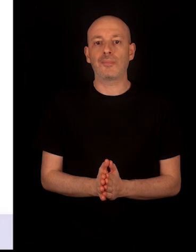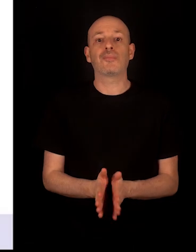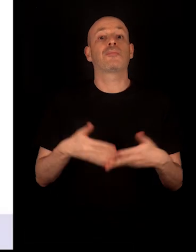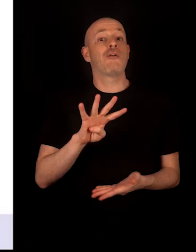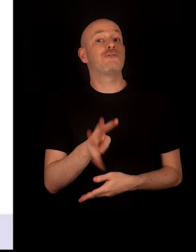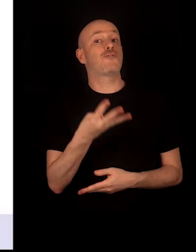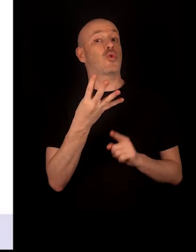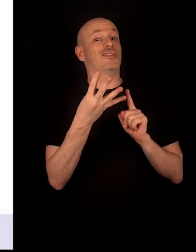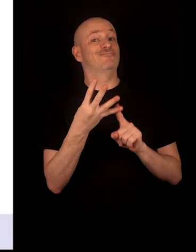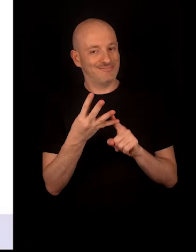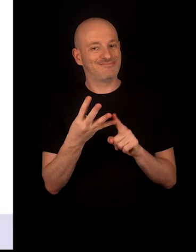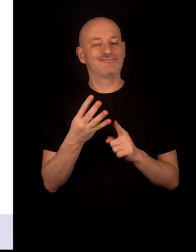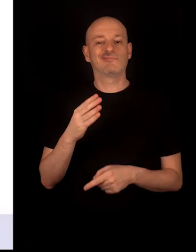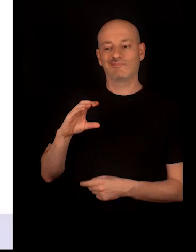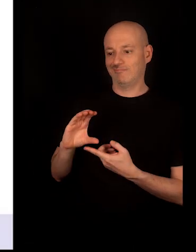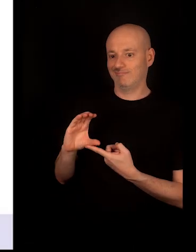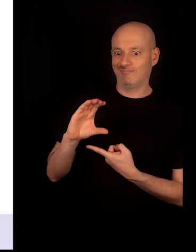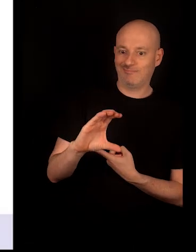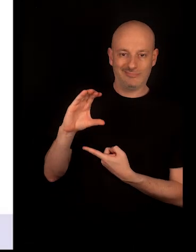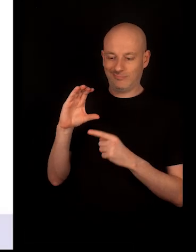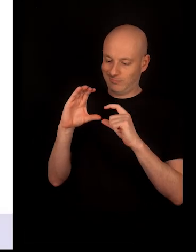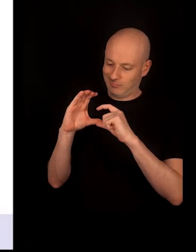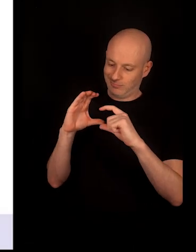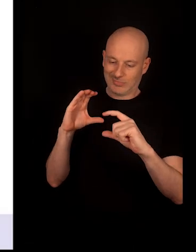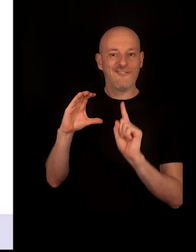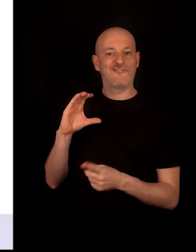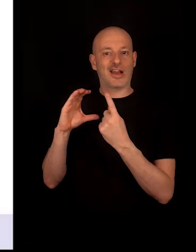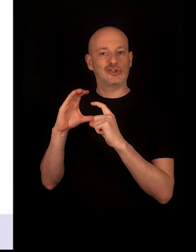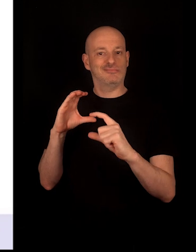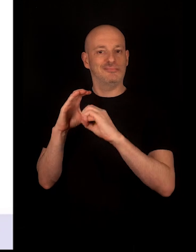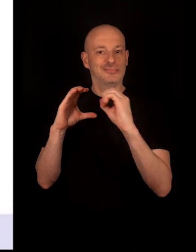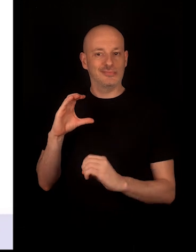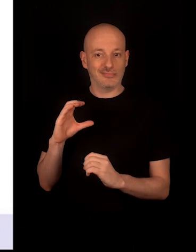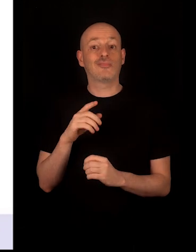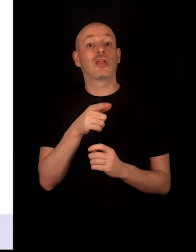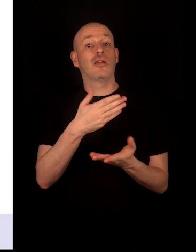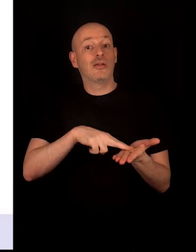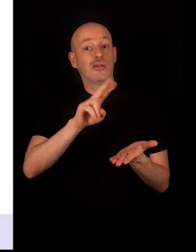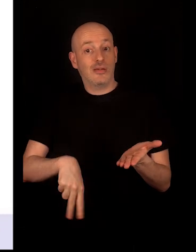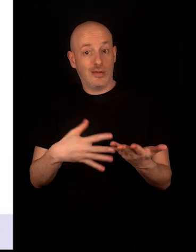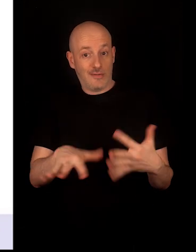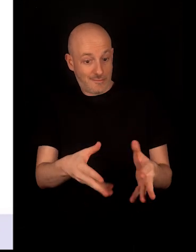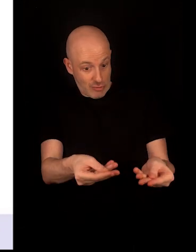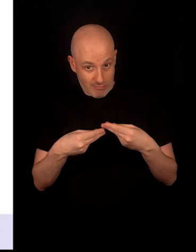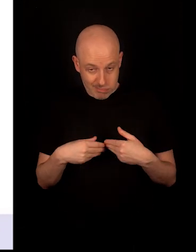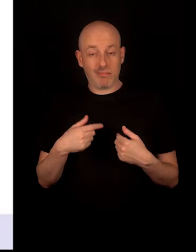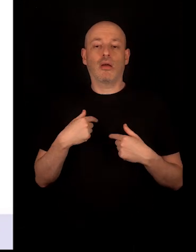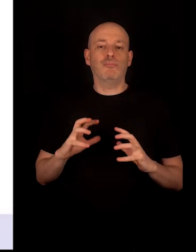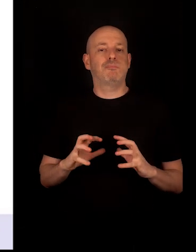Then, a fourth part would be the payment of the first instalment. Once you receive your signed grant agreement, we process the payment